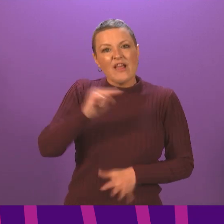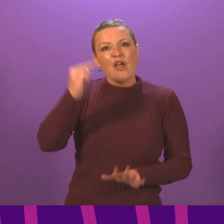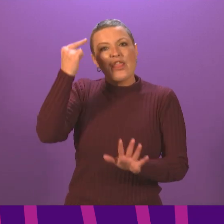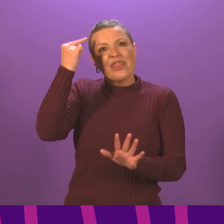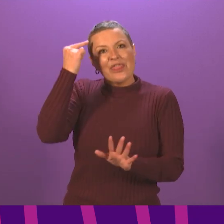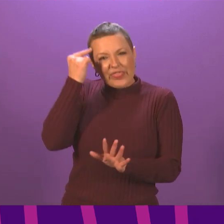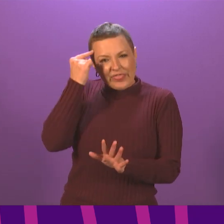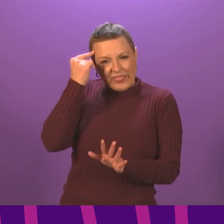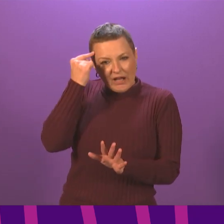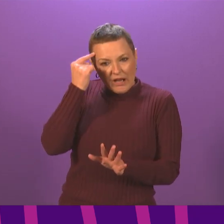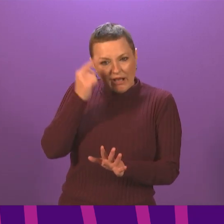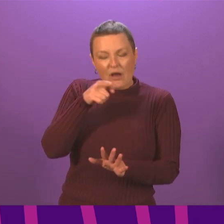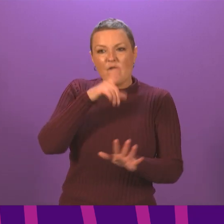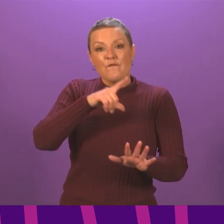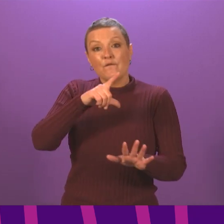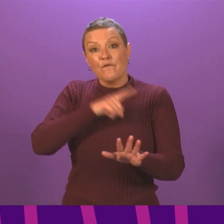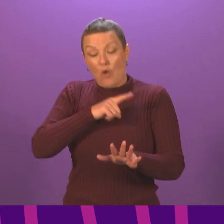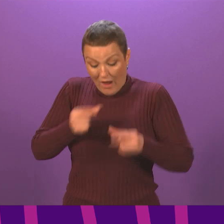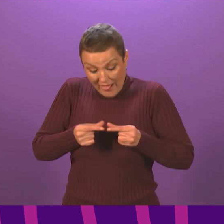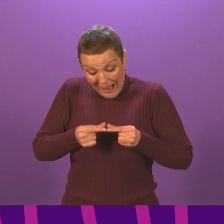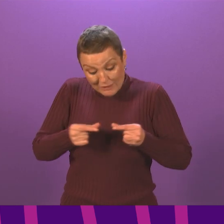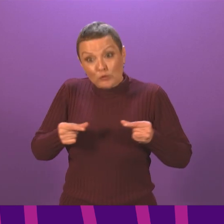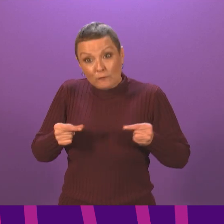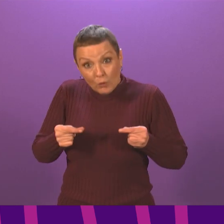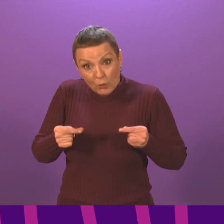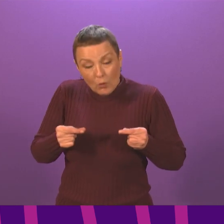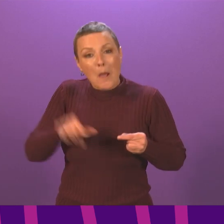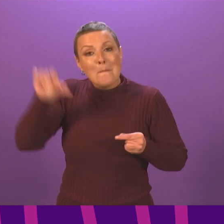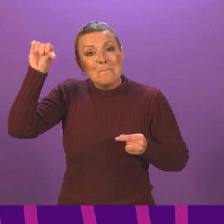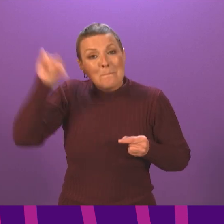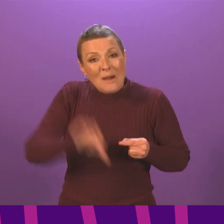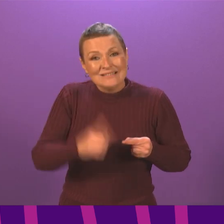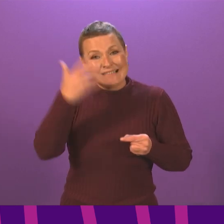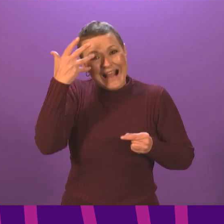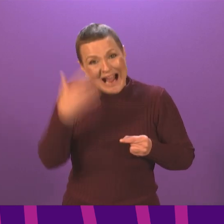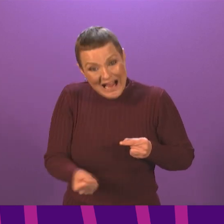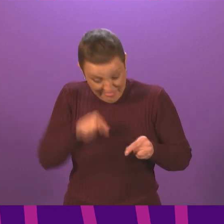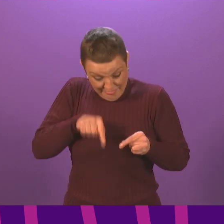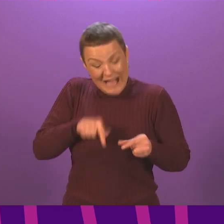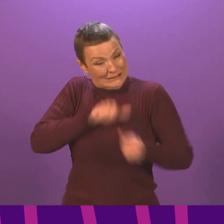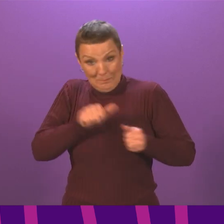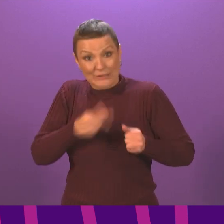to authorisation for non-clinical use of the lateral flow test. The lateral flow test is